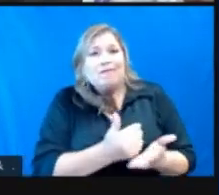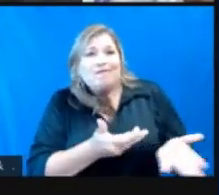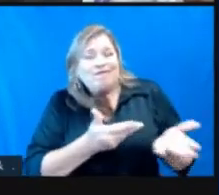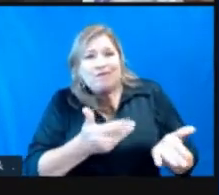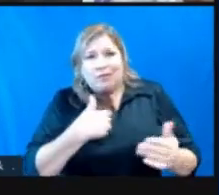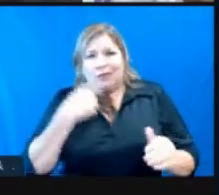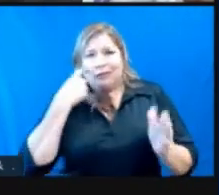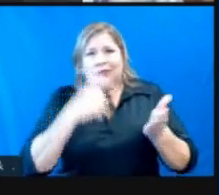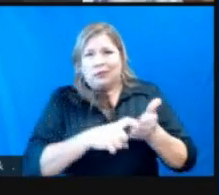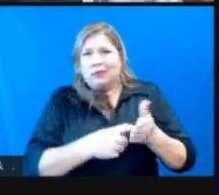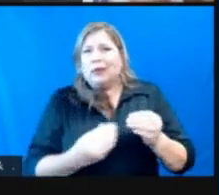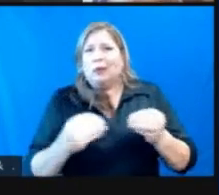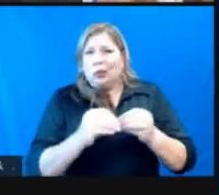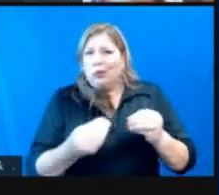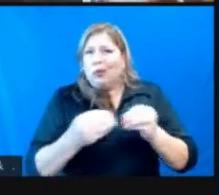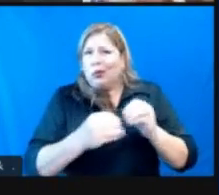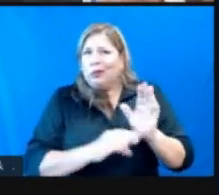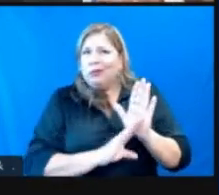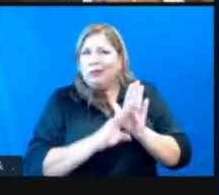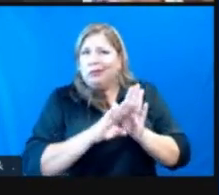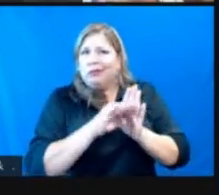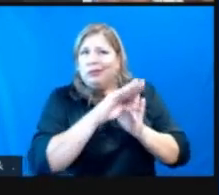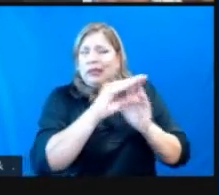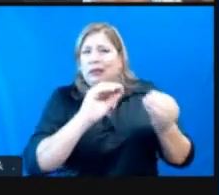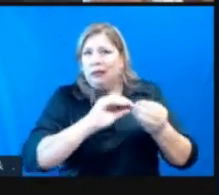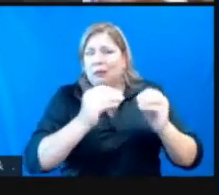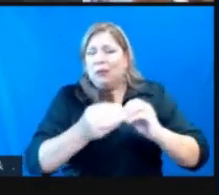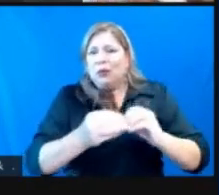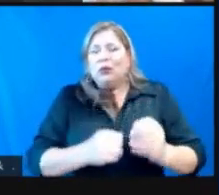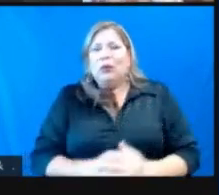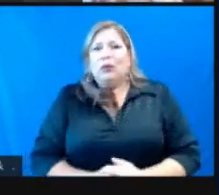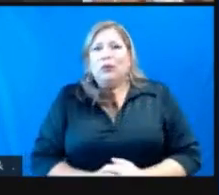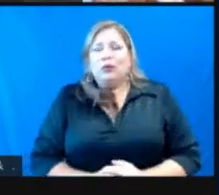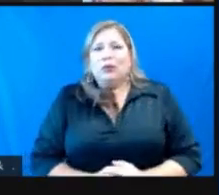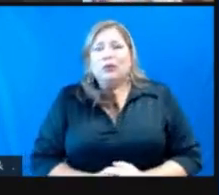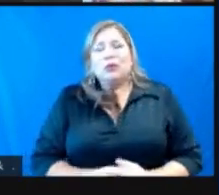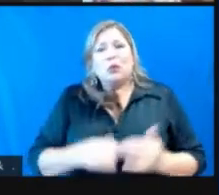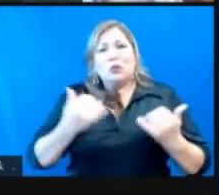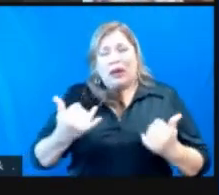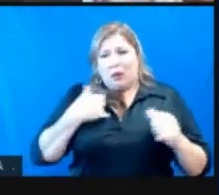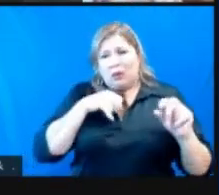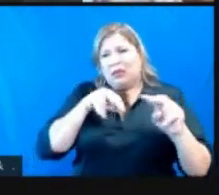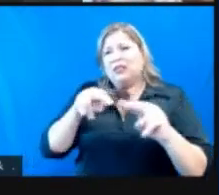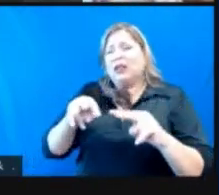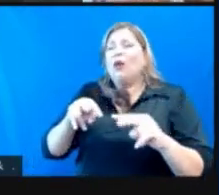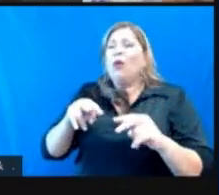that is concerning so even though that number, uh, slowly rises on hospitals